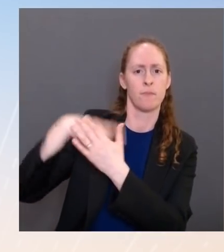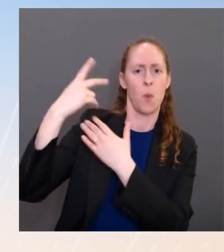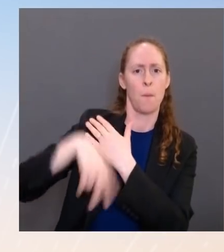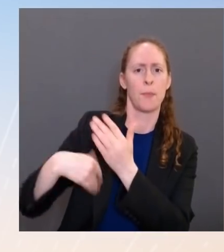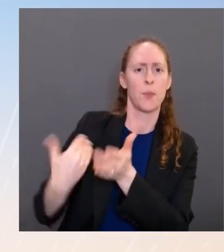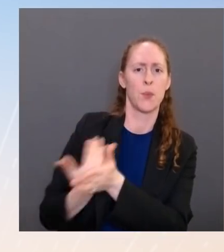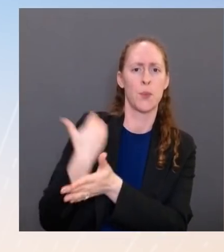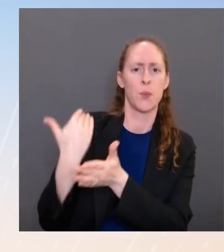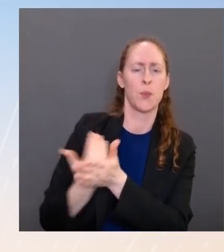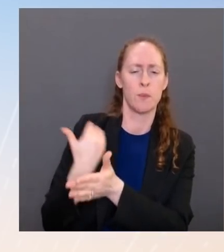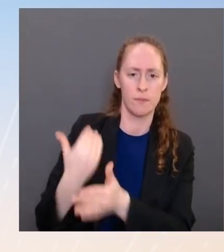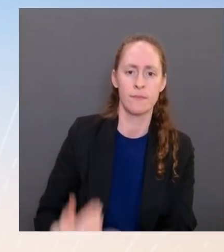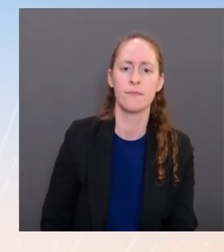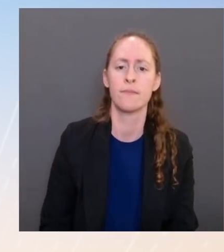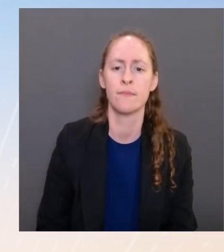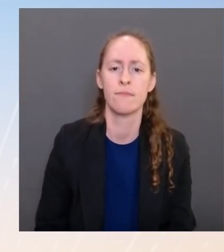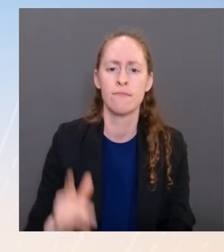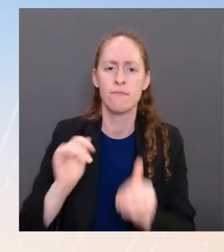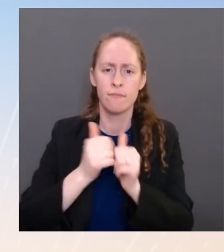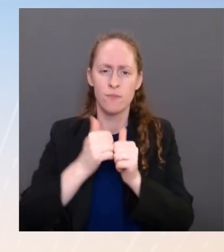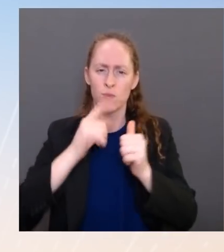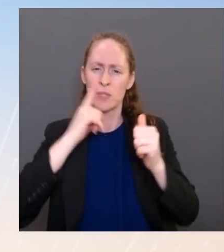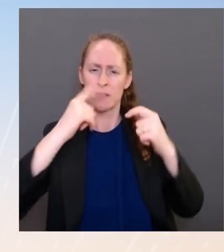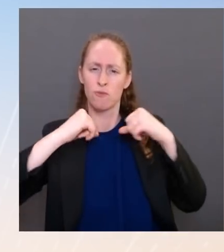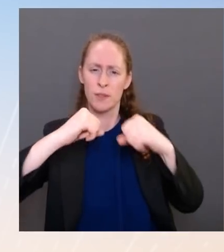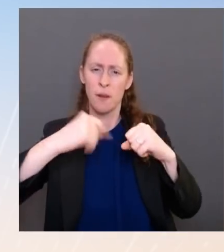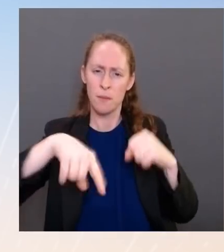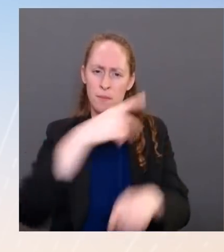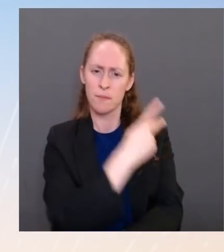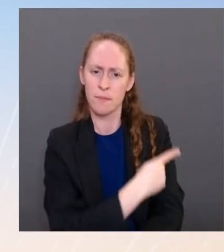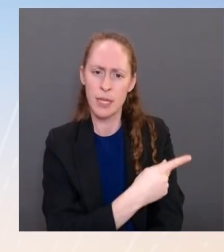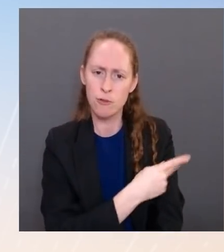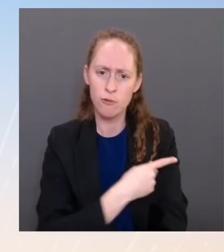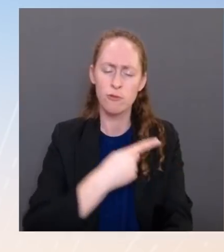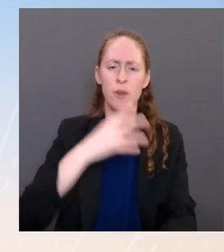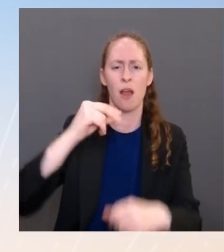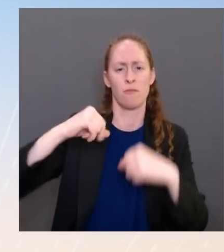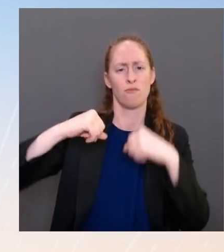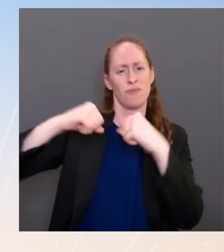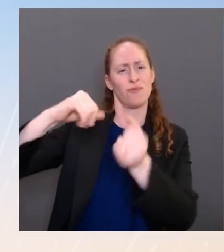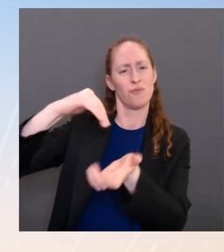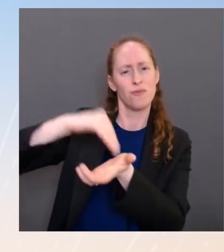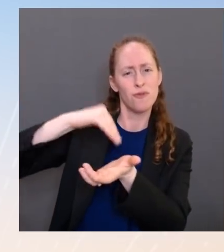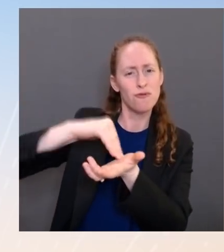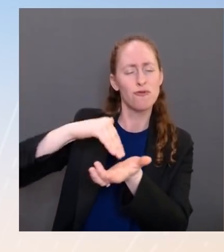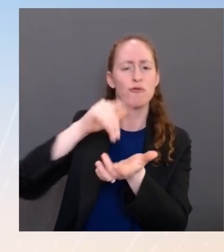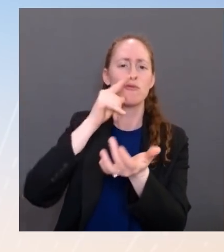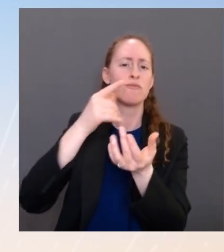and providers in response to the law. And the Department of Justice has also issued statements in response to S.B.